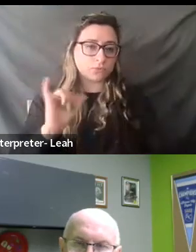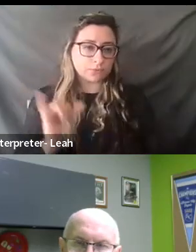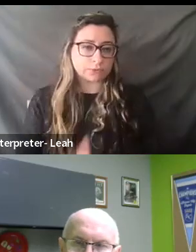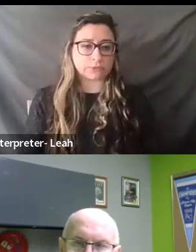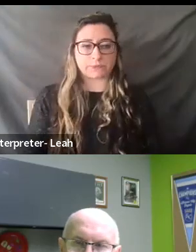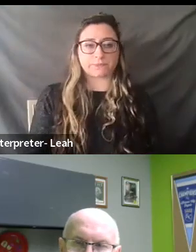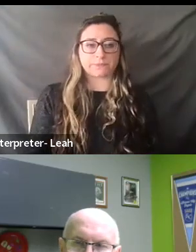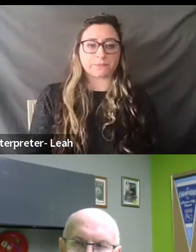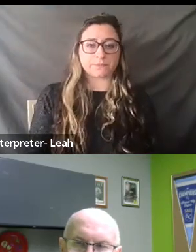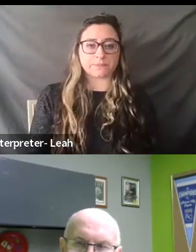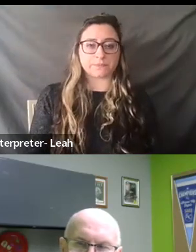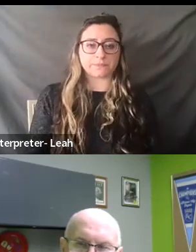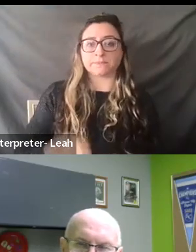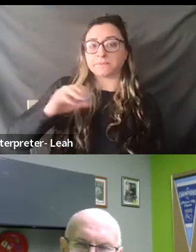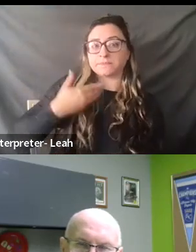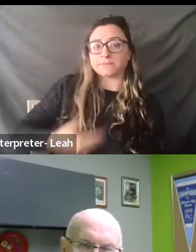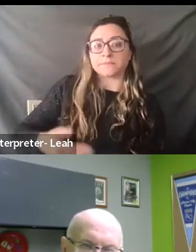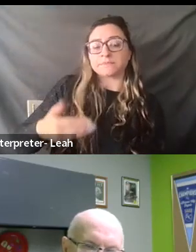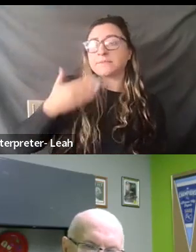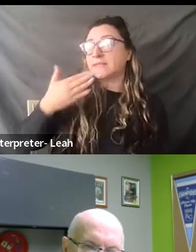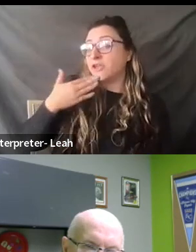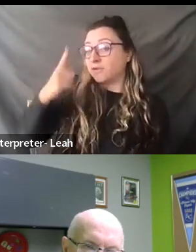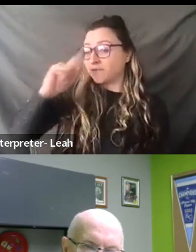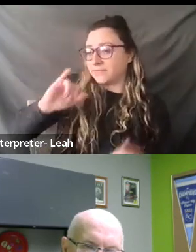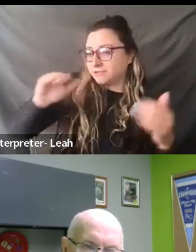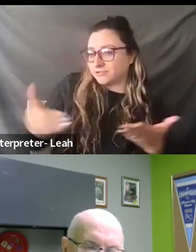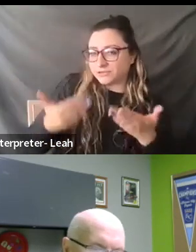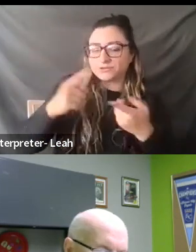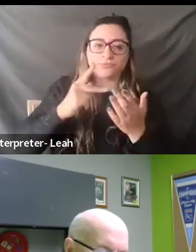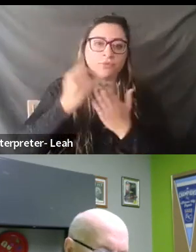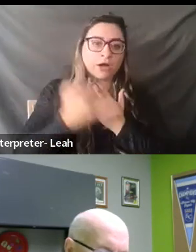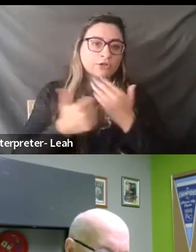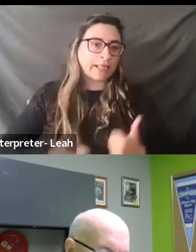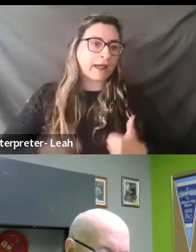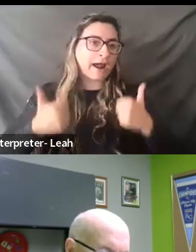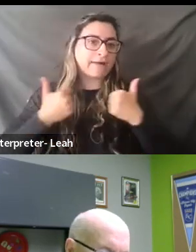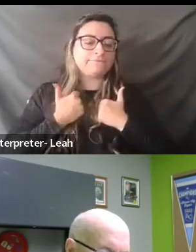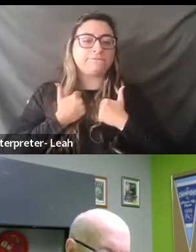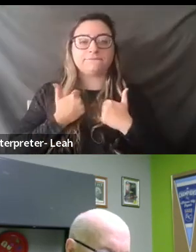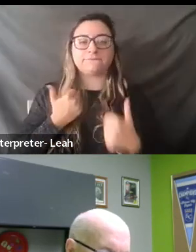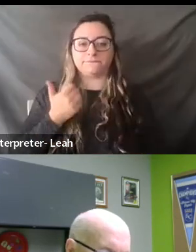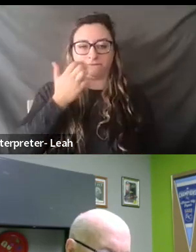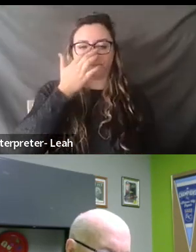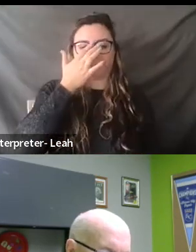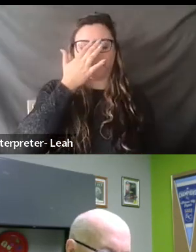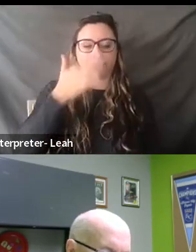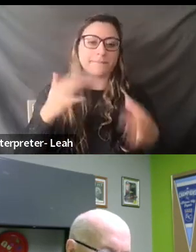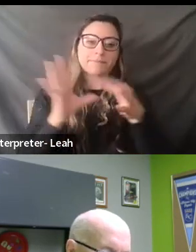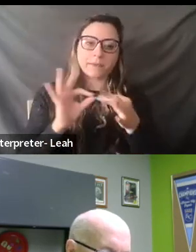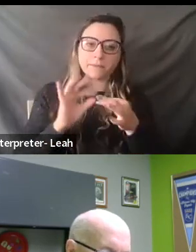And now, I will turn it over to Shaylin, and we'll hear from our partners. Thank you. Well, this is Shaylin.